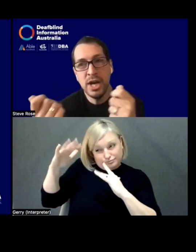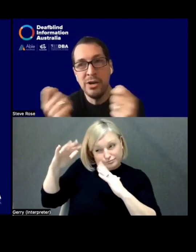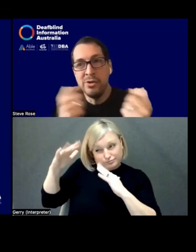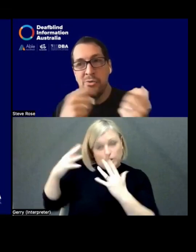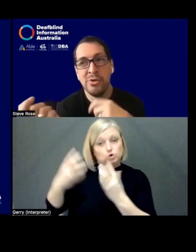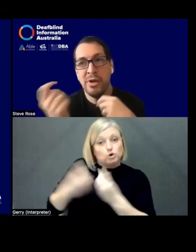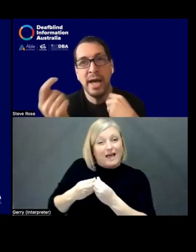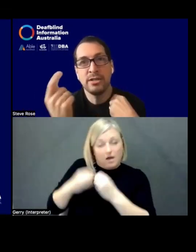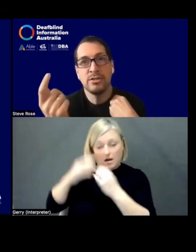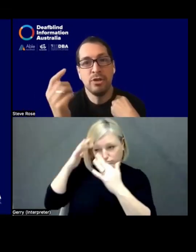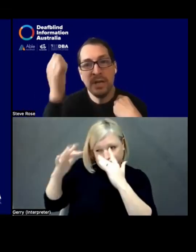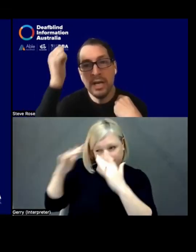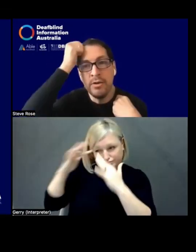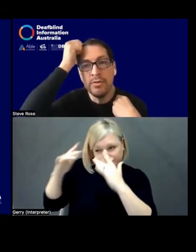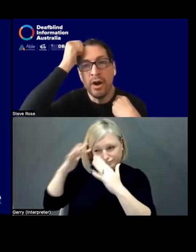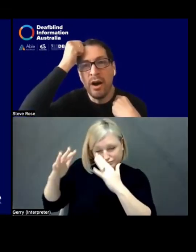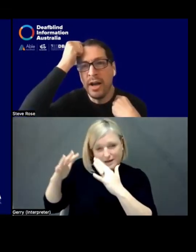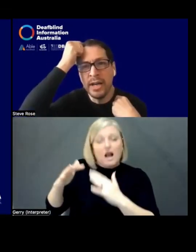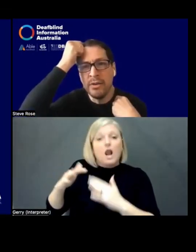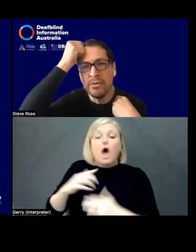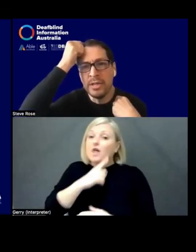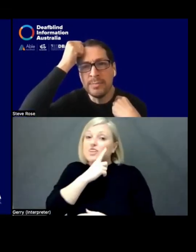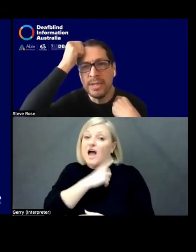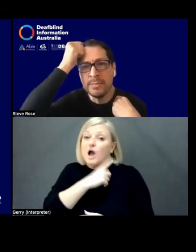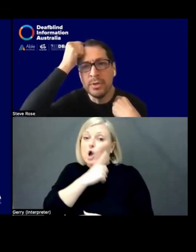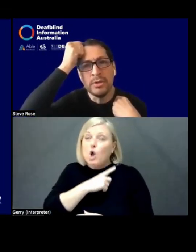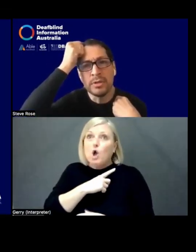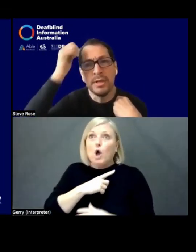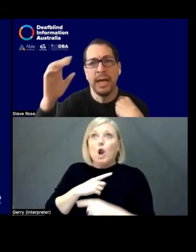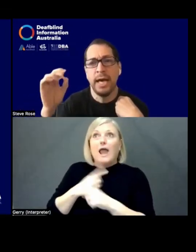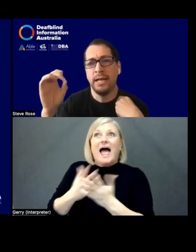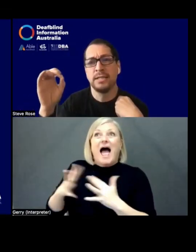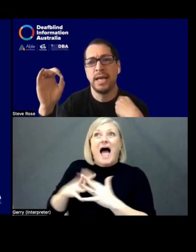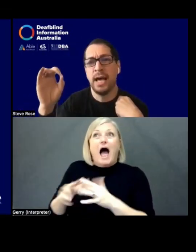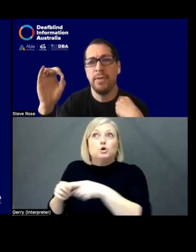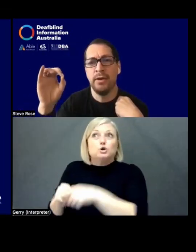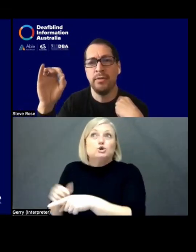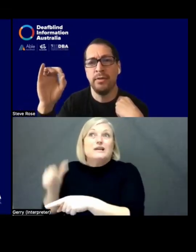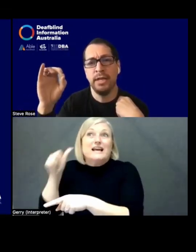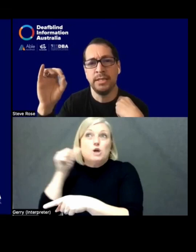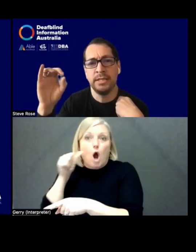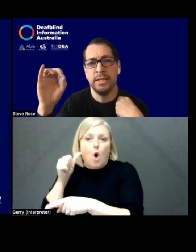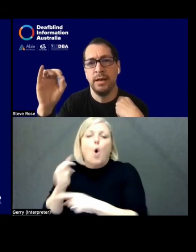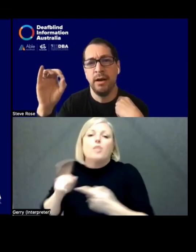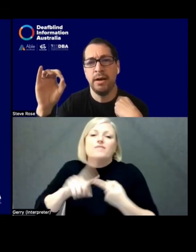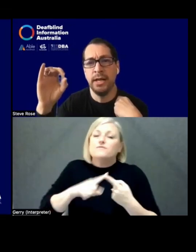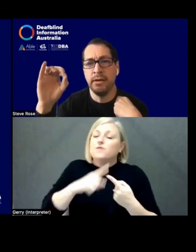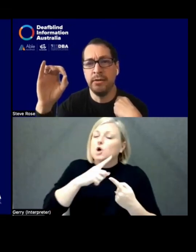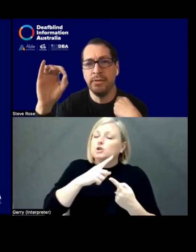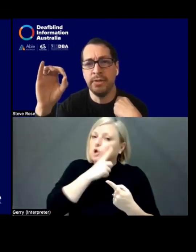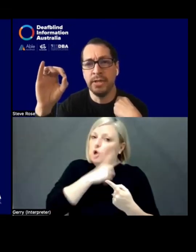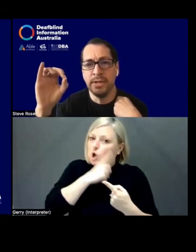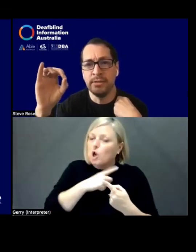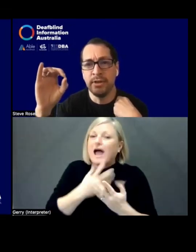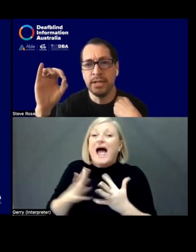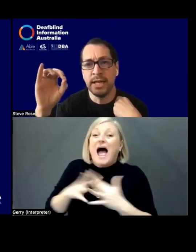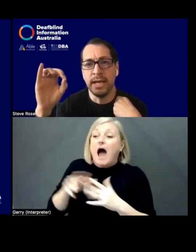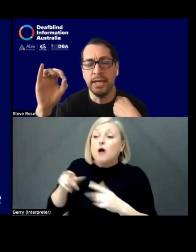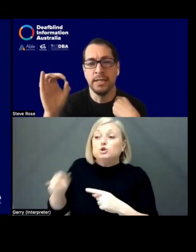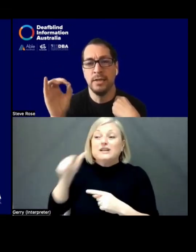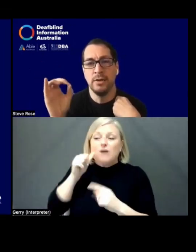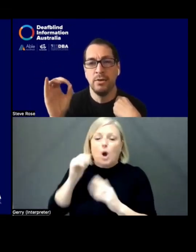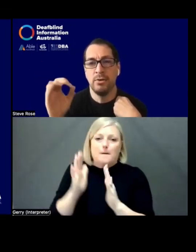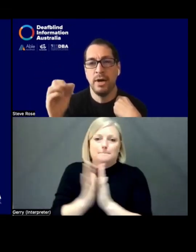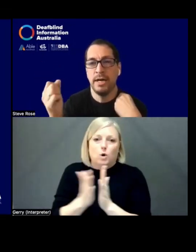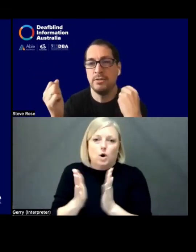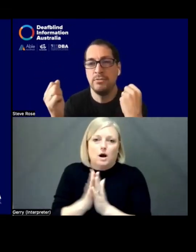we know, how does Ruby know that I know this means book? How does Cam know this - I know this means rice cake, or how does